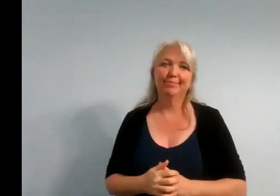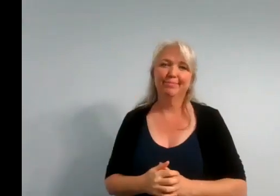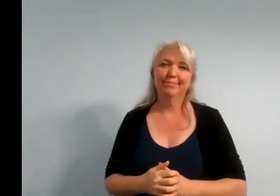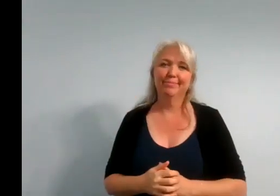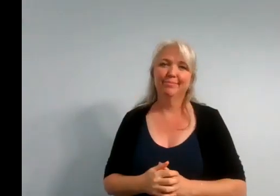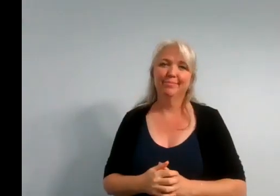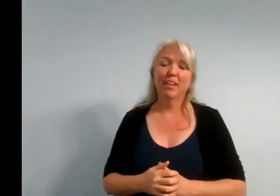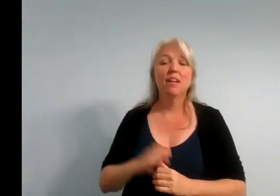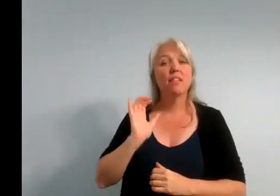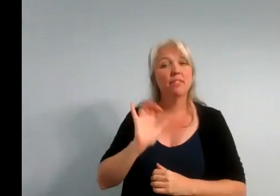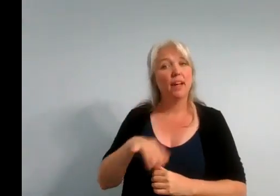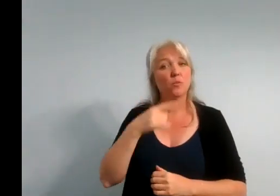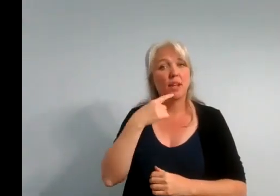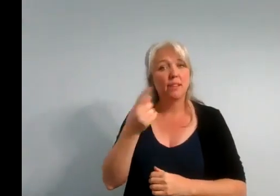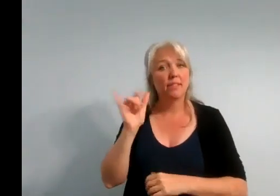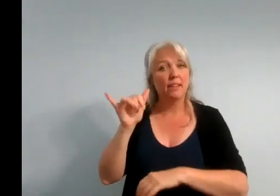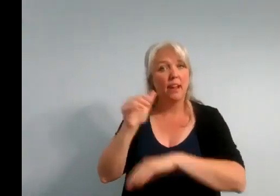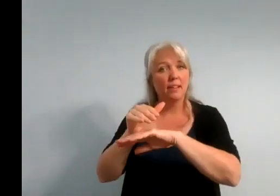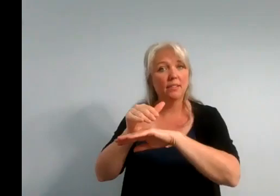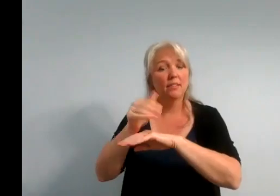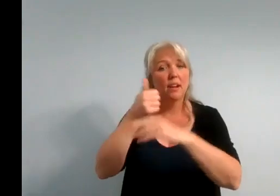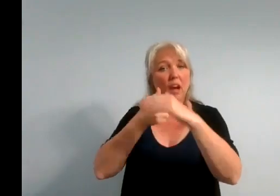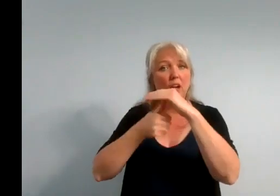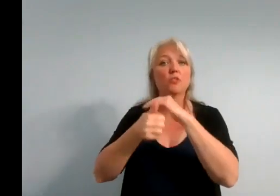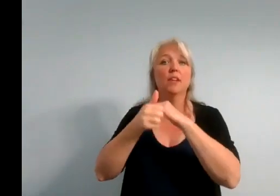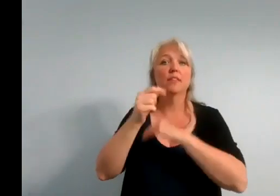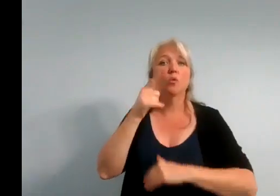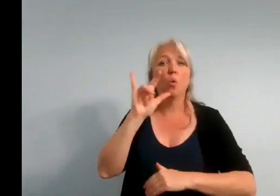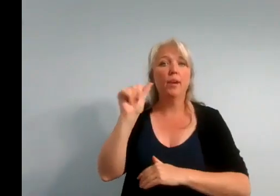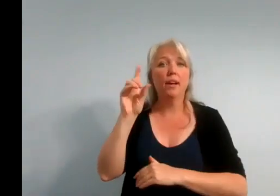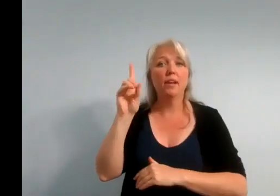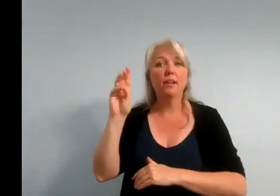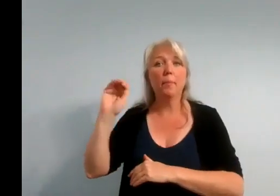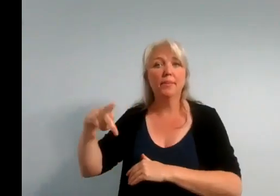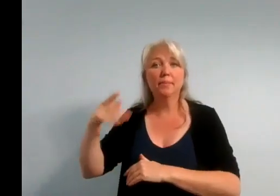That’s what I said that night underneath Gloria Dump’s mistake tree. And after I was